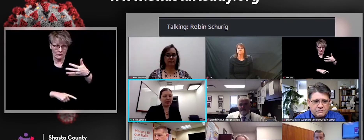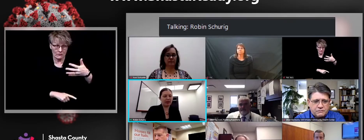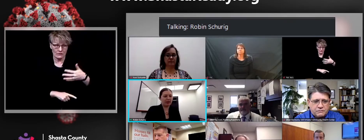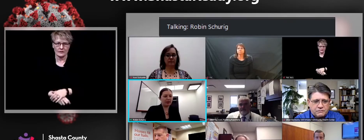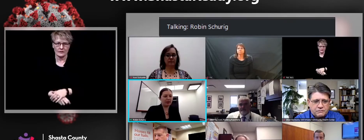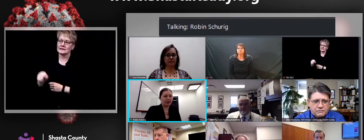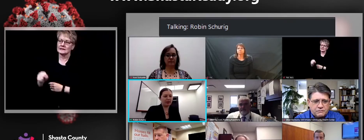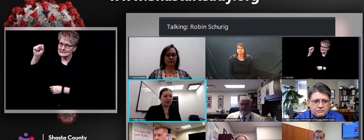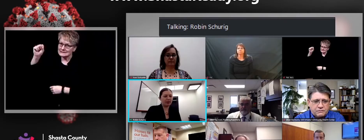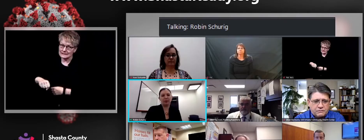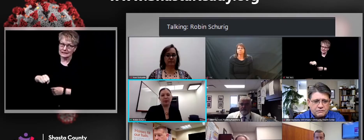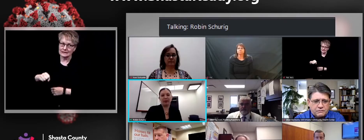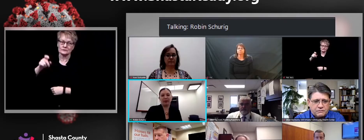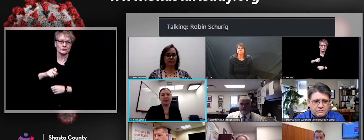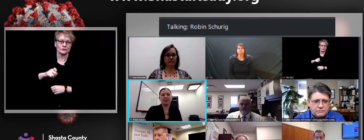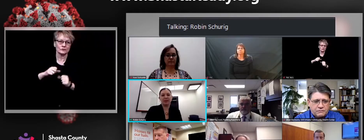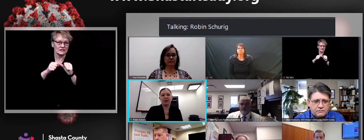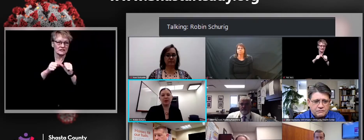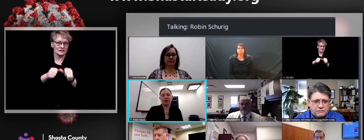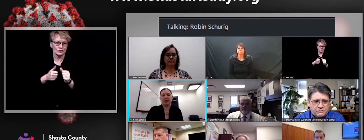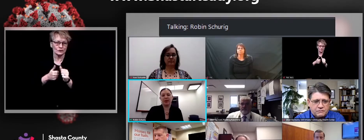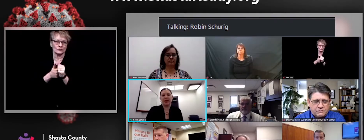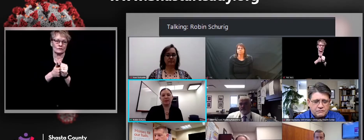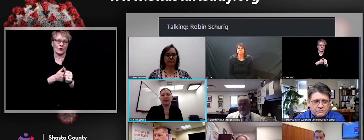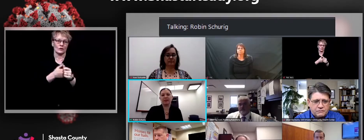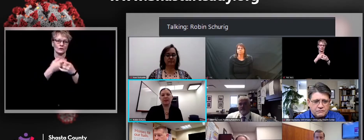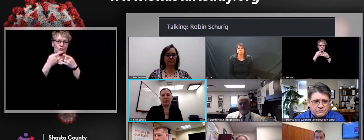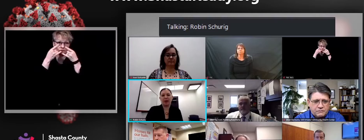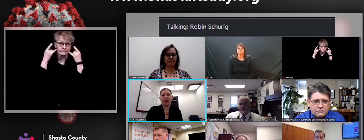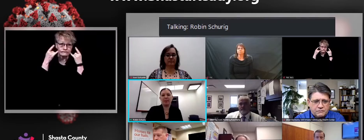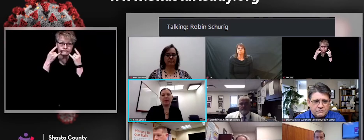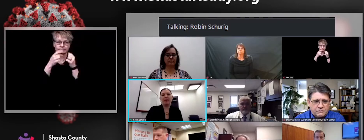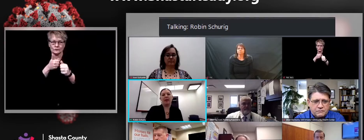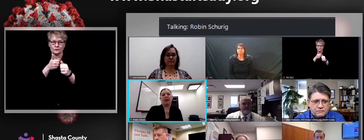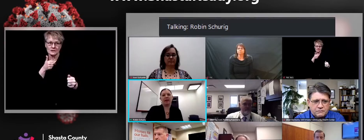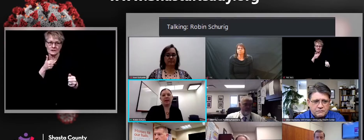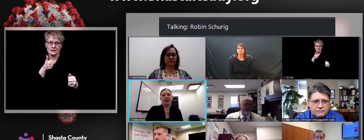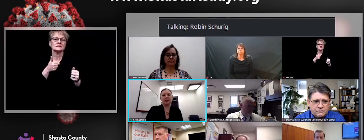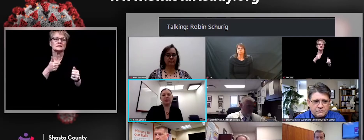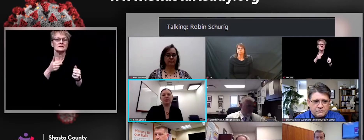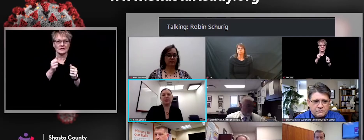here eventually are our two biggest concerns. So yeah, as more things open up and as we start